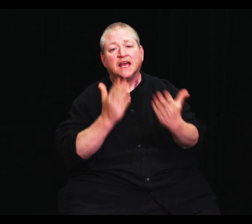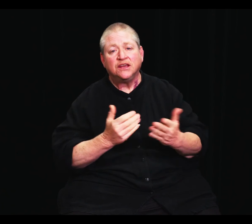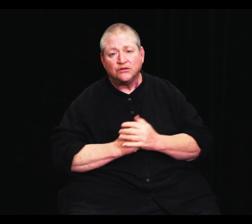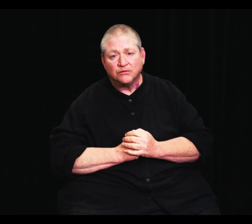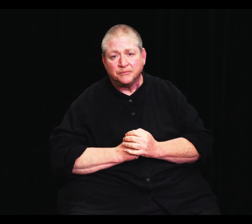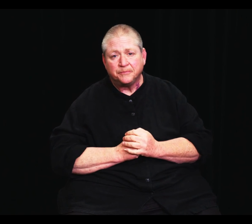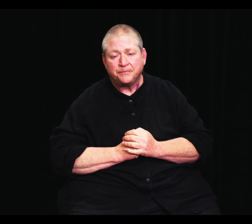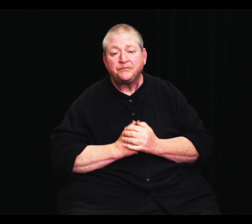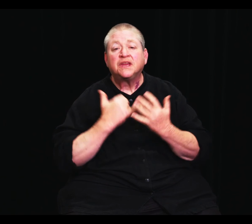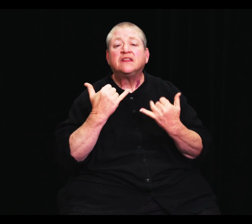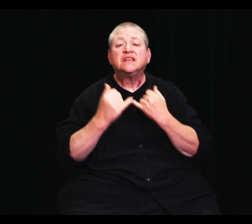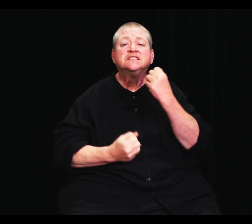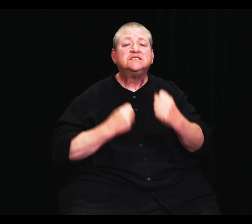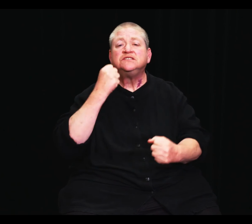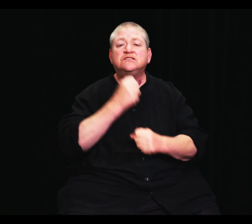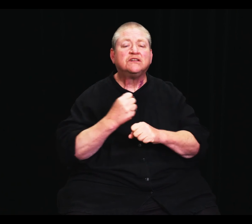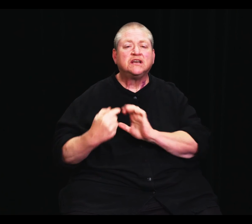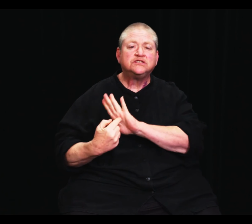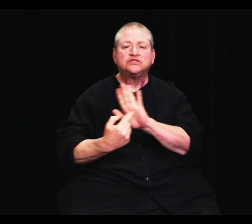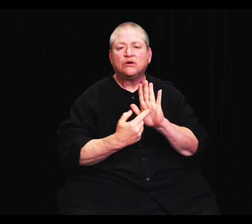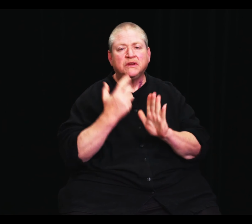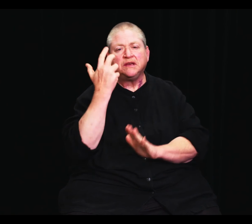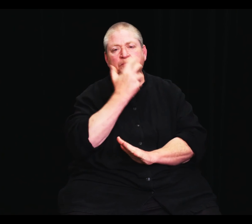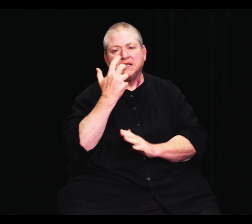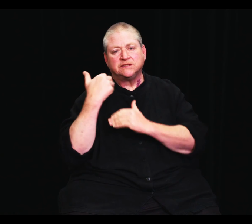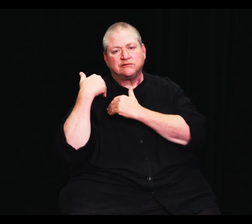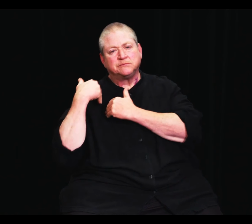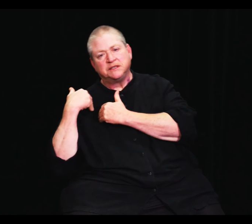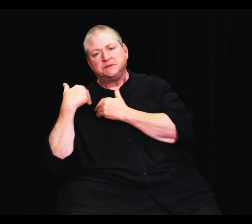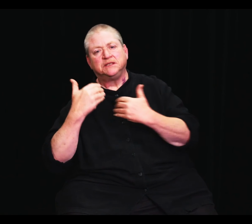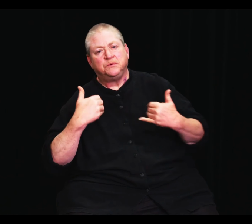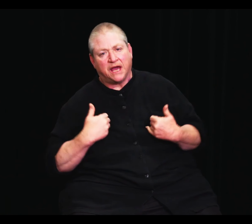Those sacrifices have saved lives and I would like to thank you for that.